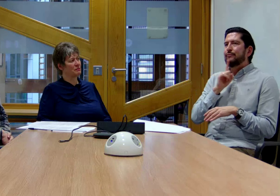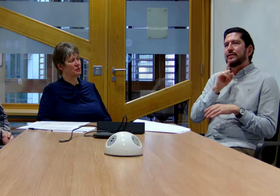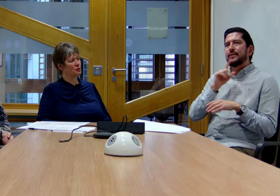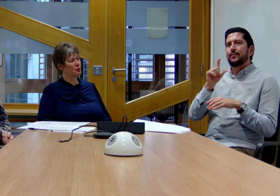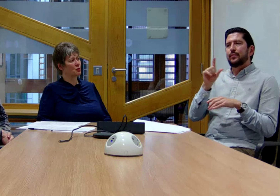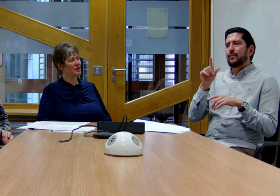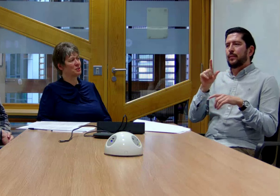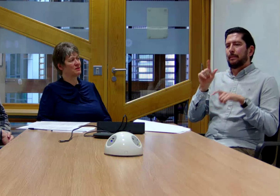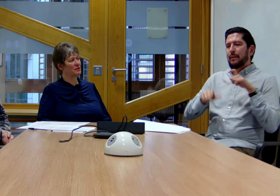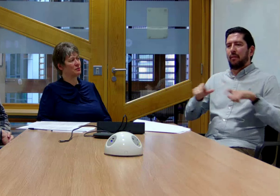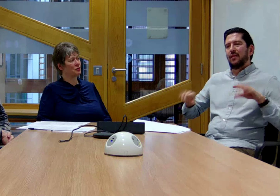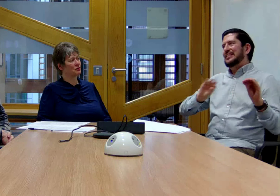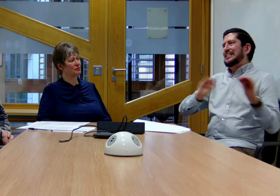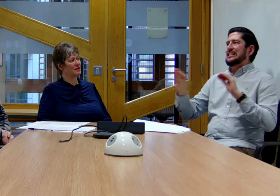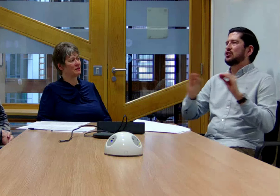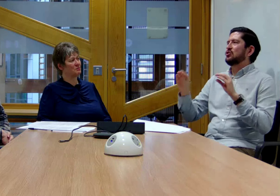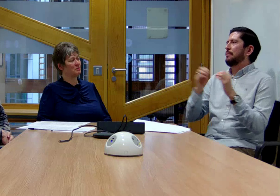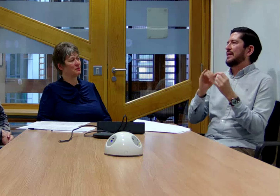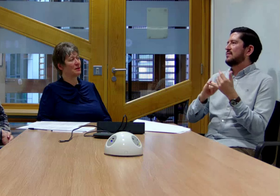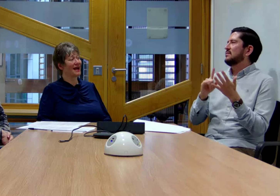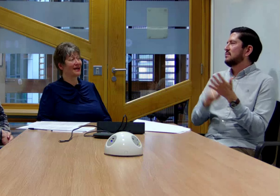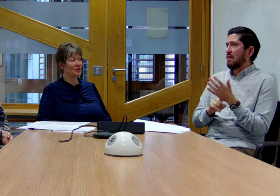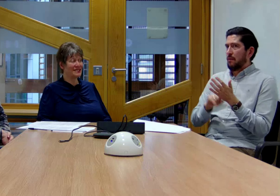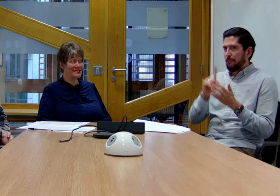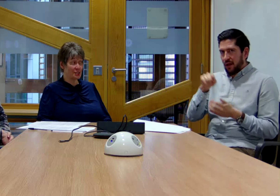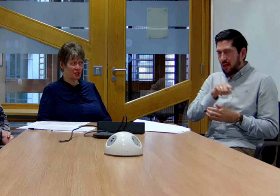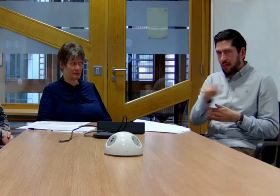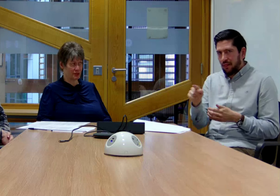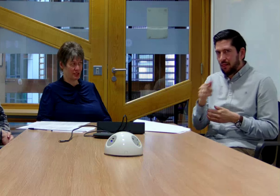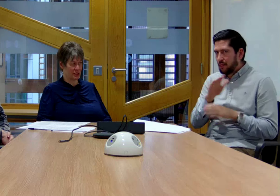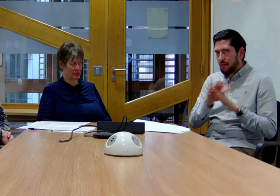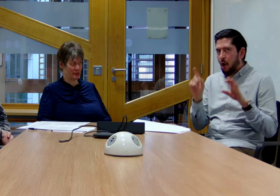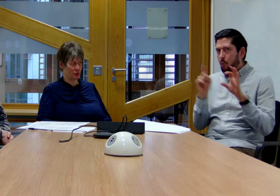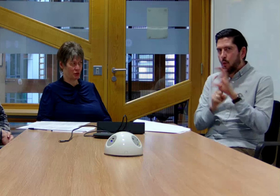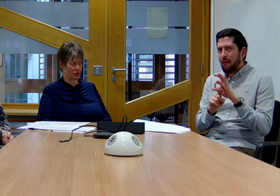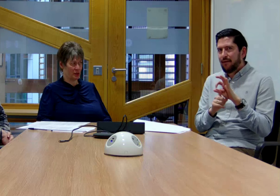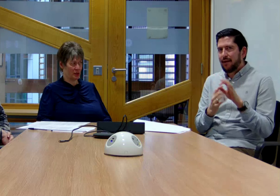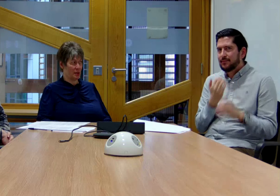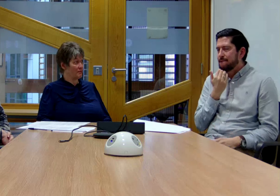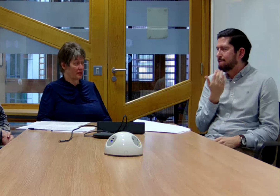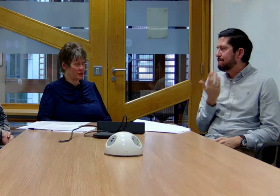world. I've noticed that now there seems to be much more widespread use of hearing people actually